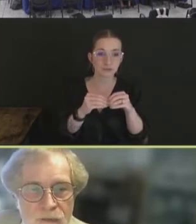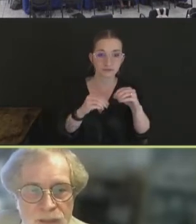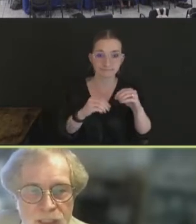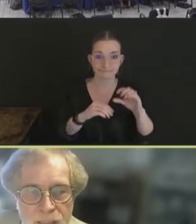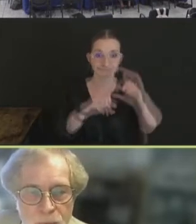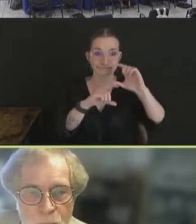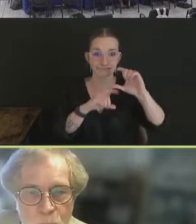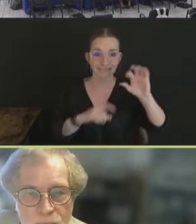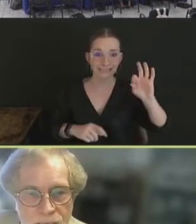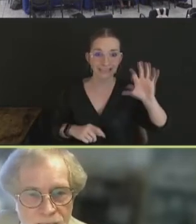for type one.